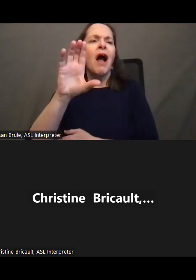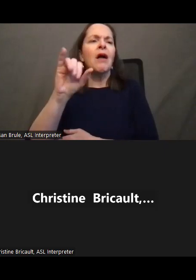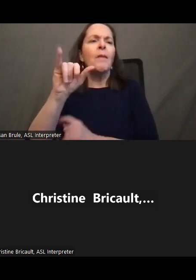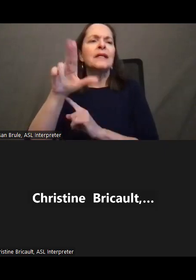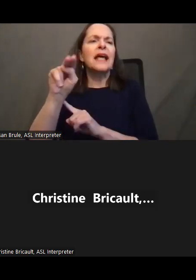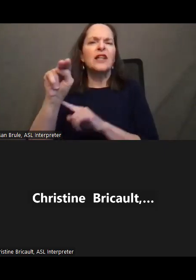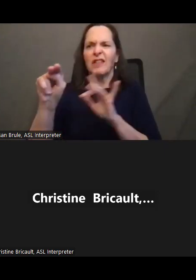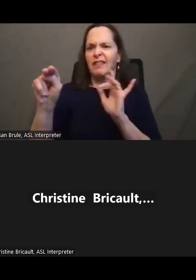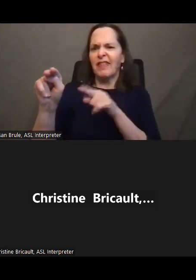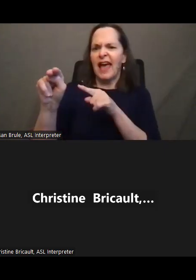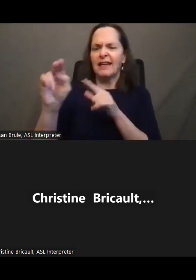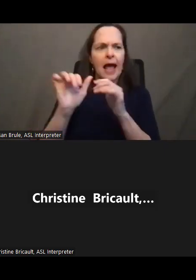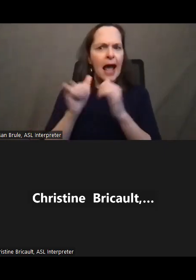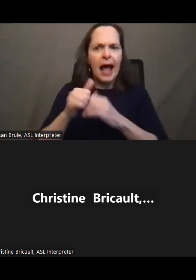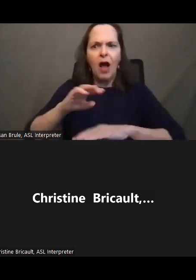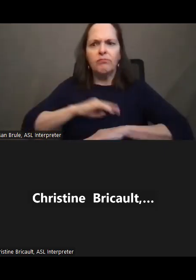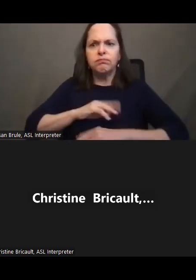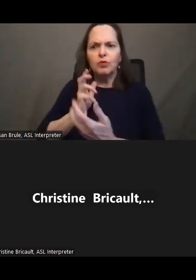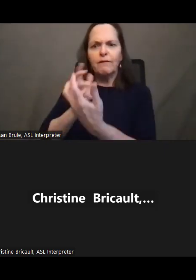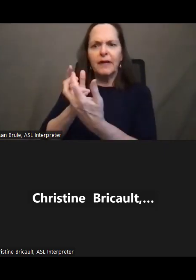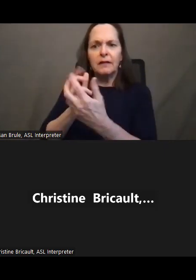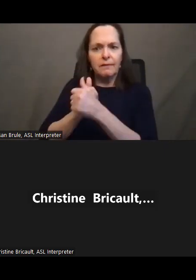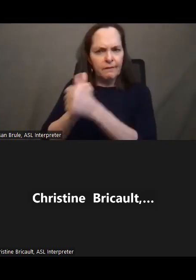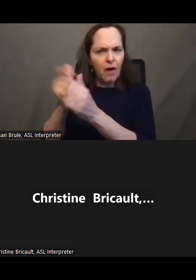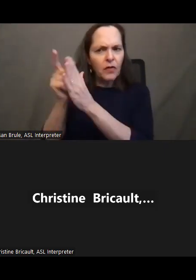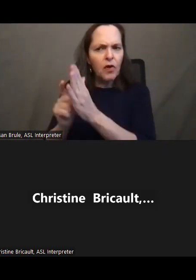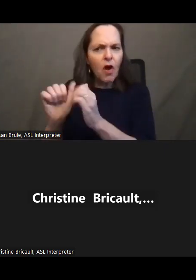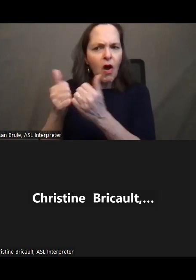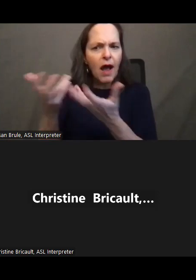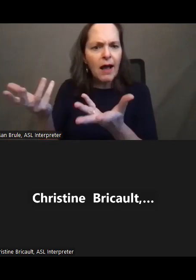At the end of both of these sections we're going to do a couple of interactive scenarios.